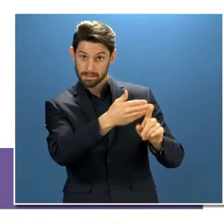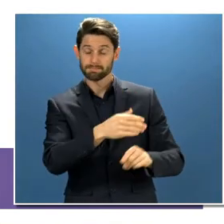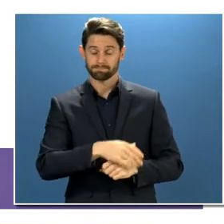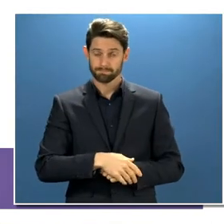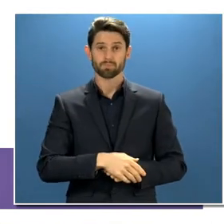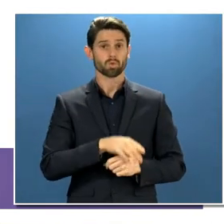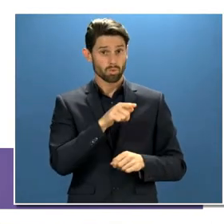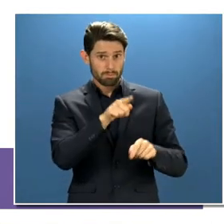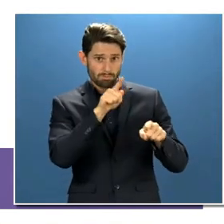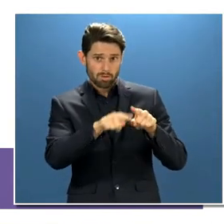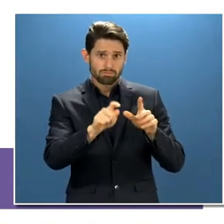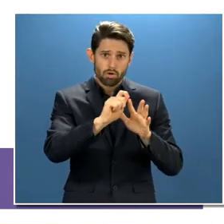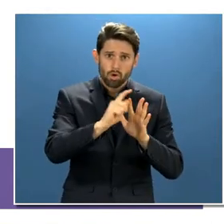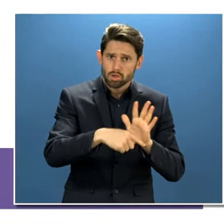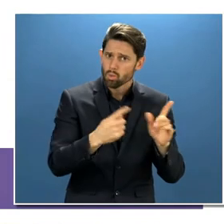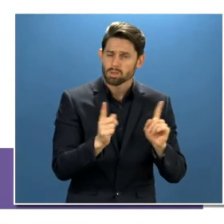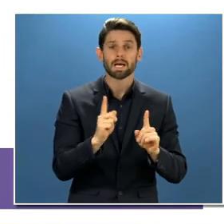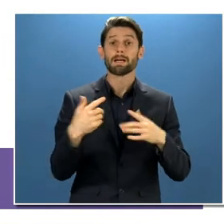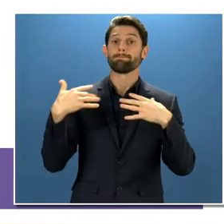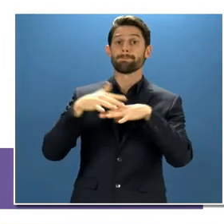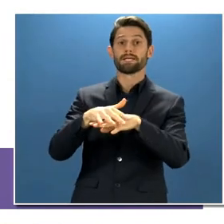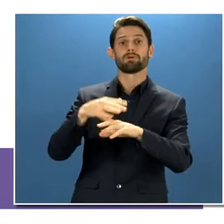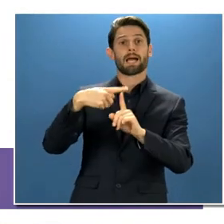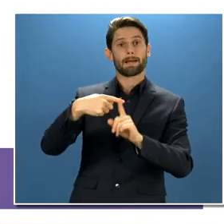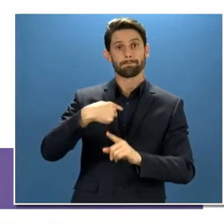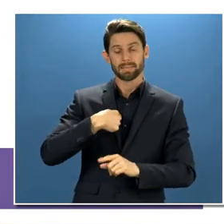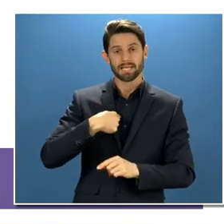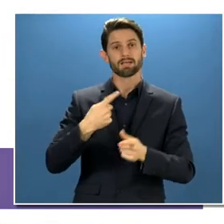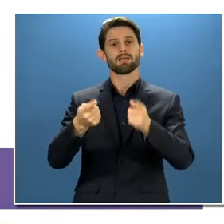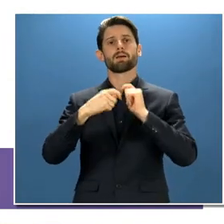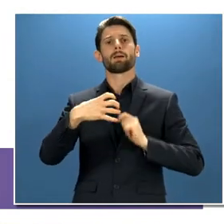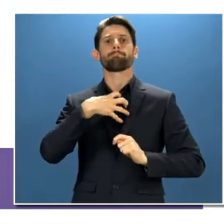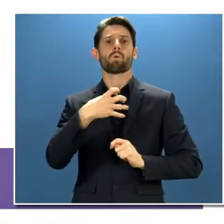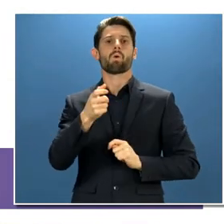‘Mainstream and Me’, ‘More than Just A Job’, and we're doing